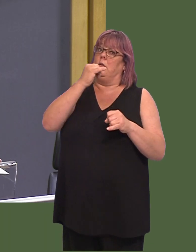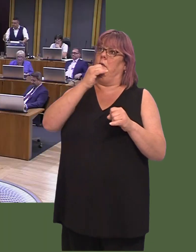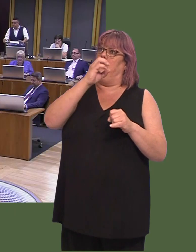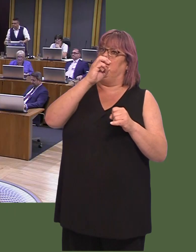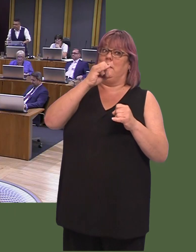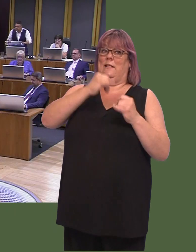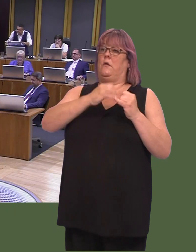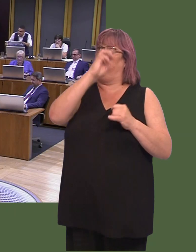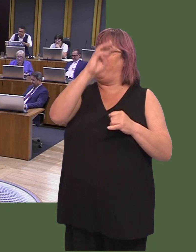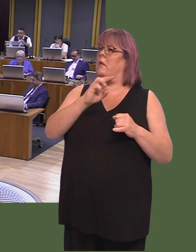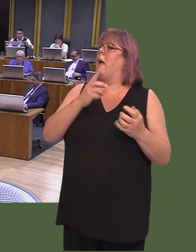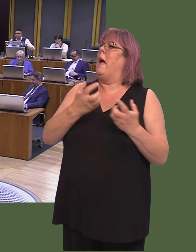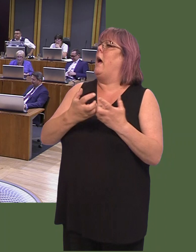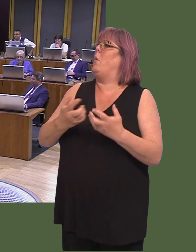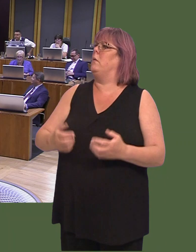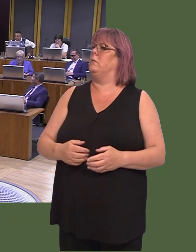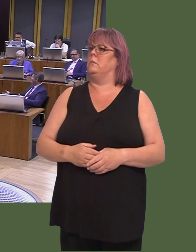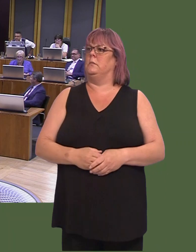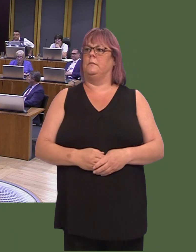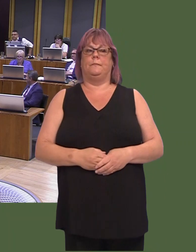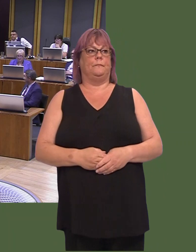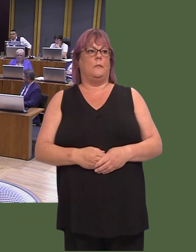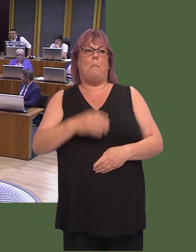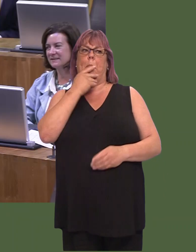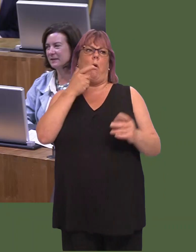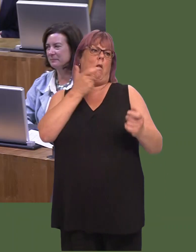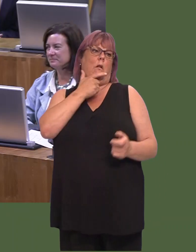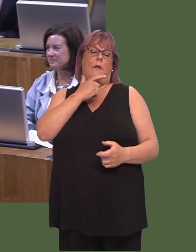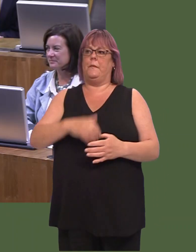for Wales? It's very simple.